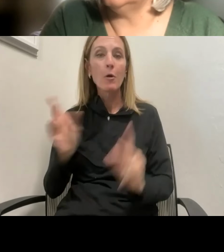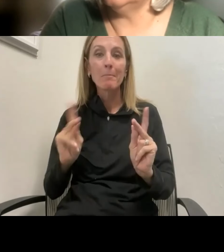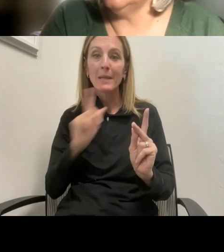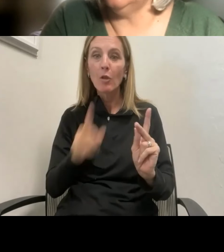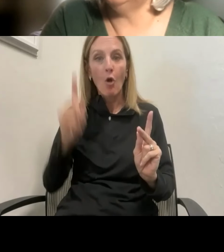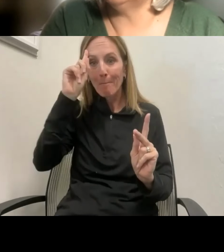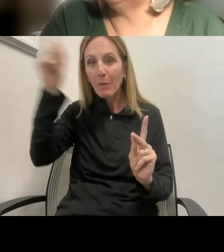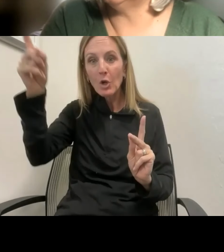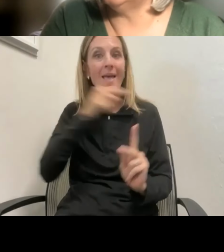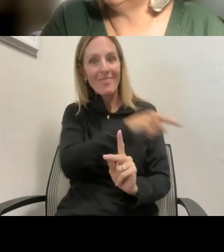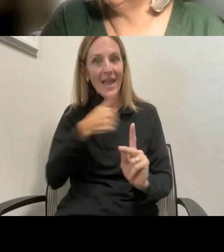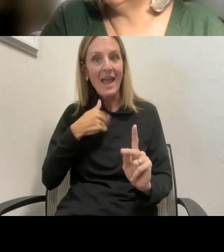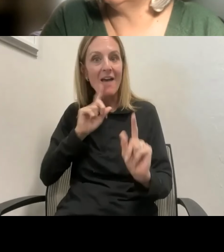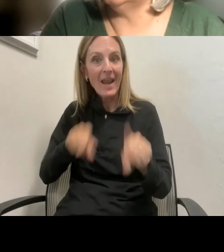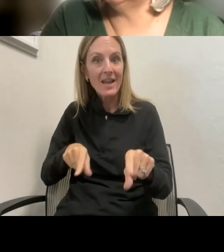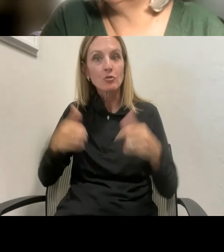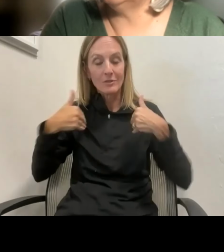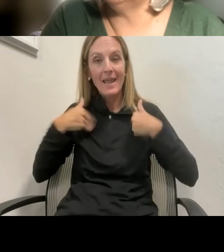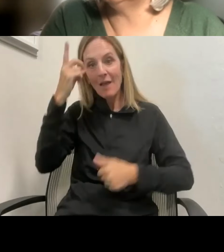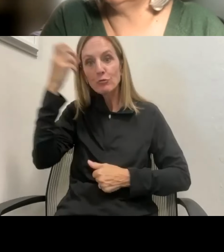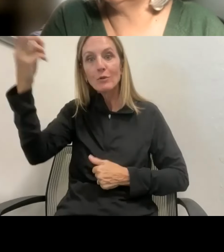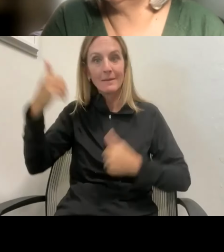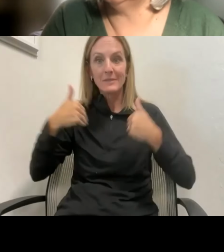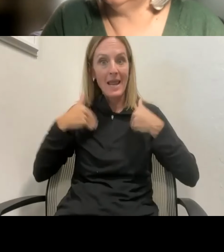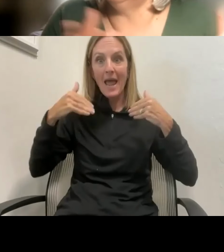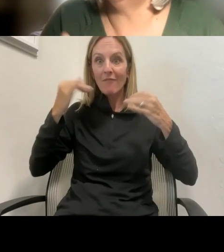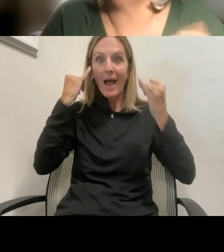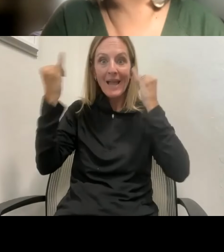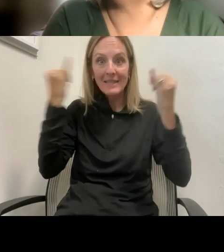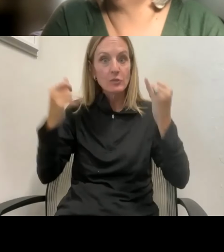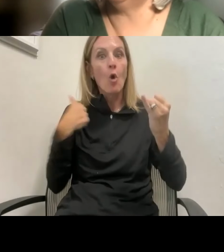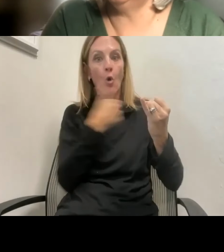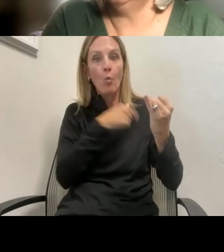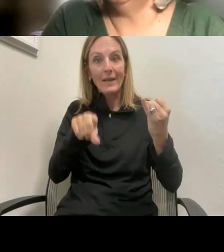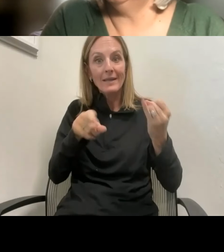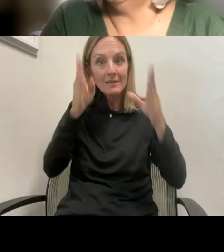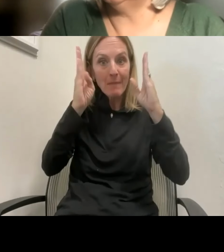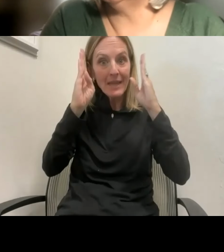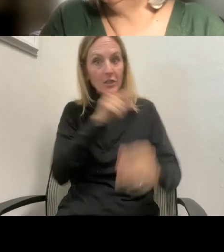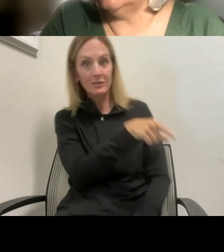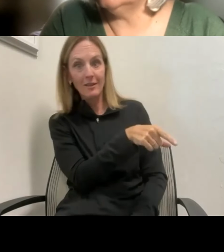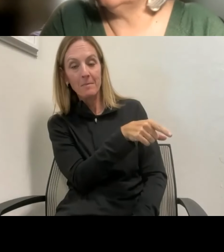they have dreams and ideas’ and so we want to listen and help lift those up as a collective.